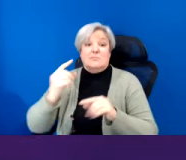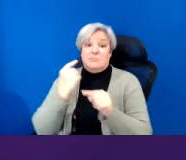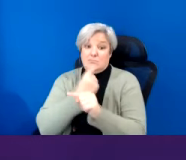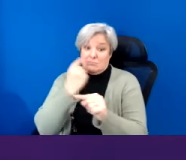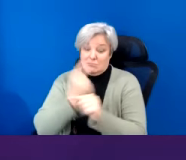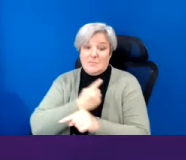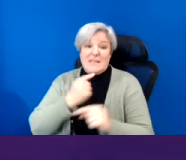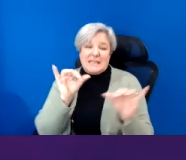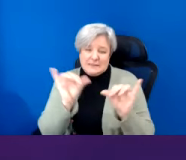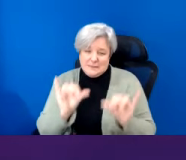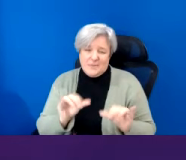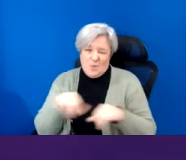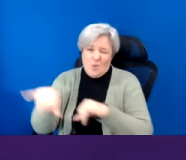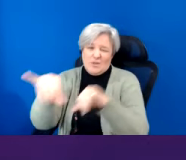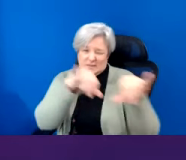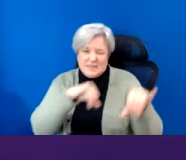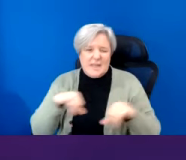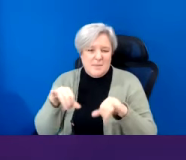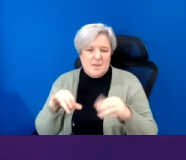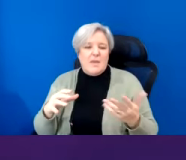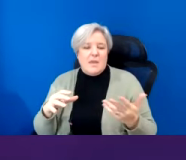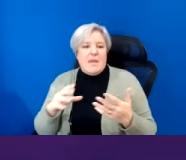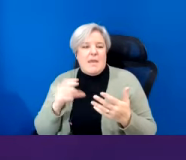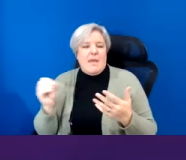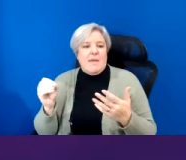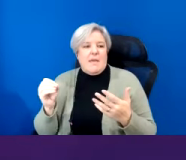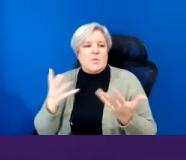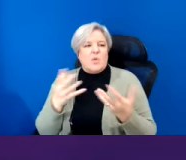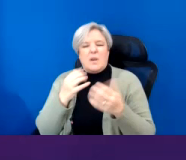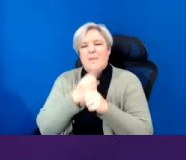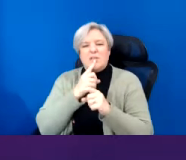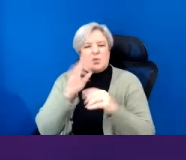similarly so that we have a standard for those submissions.